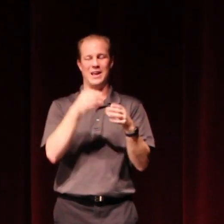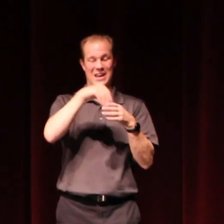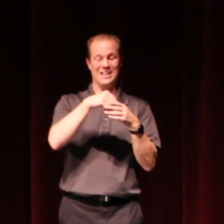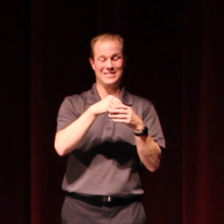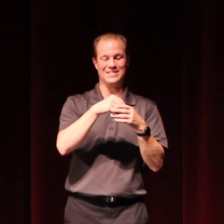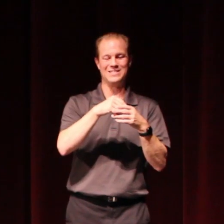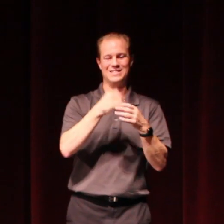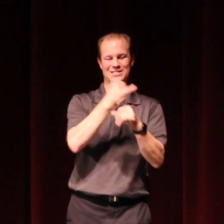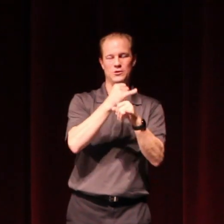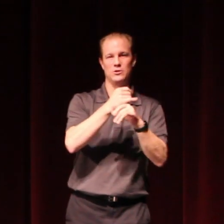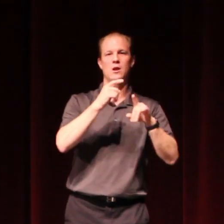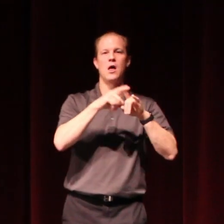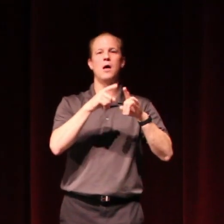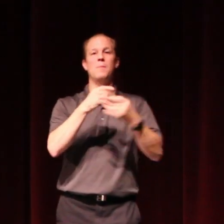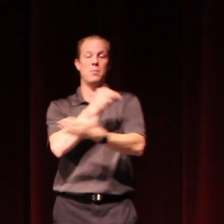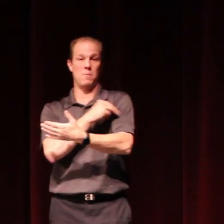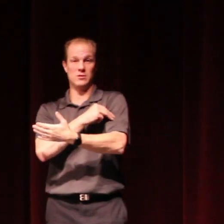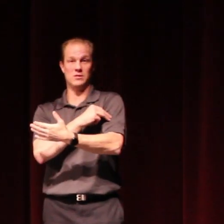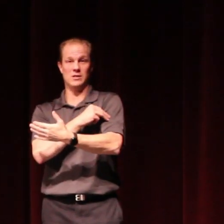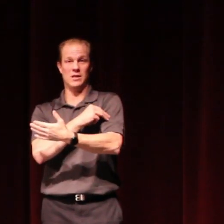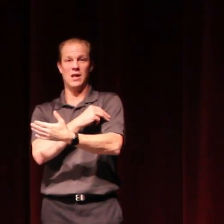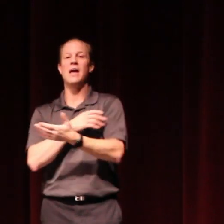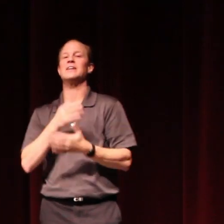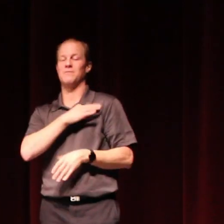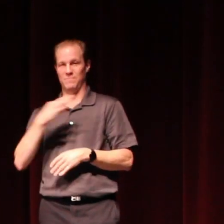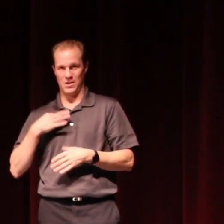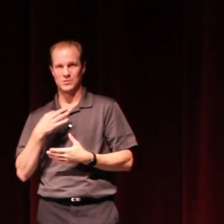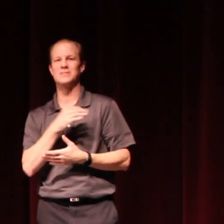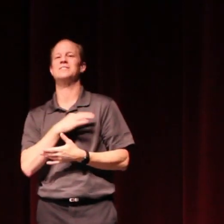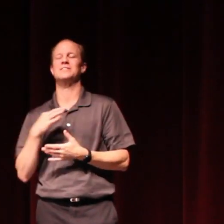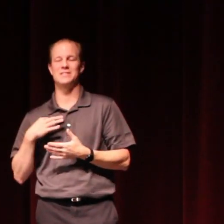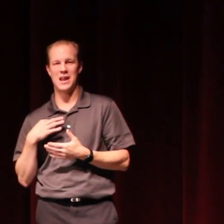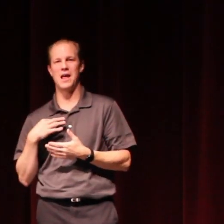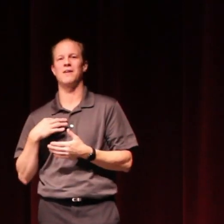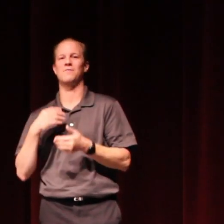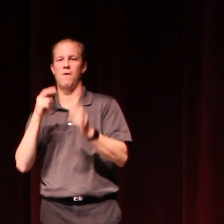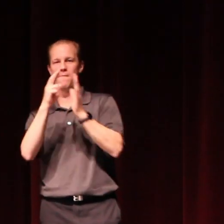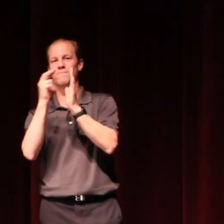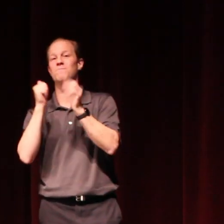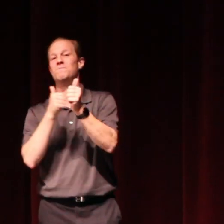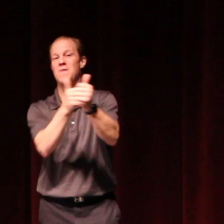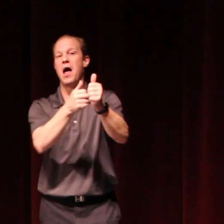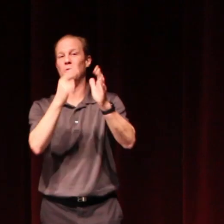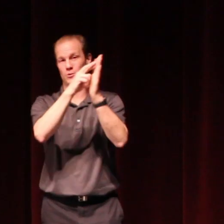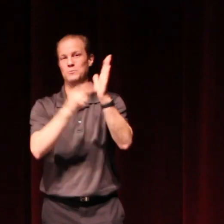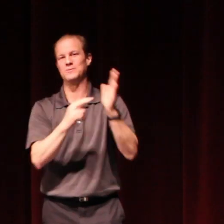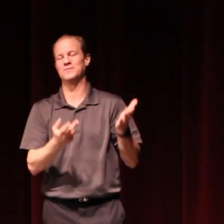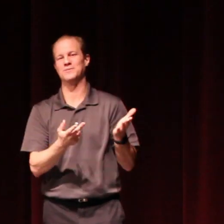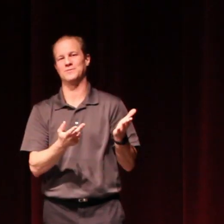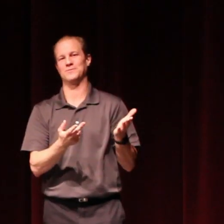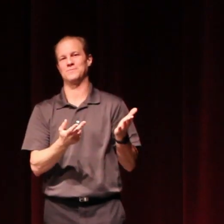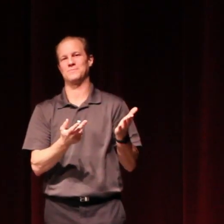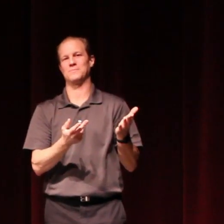executing and abiding by those policies. As a policy board we are constantly looking at policy,